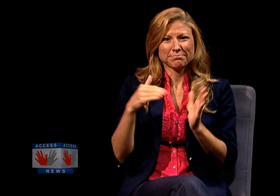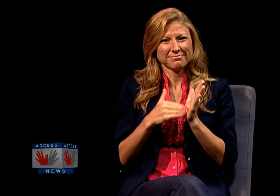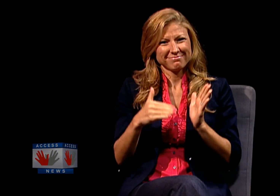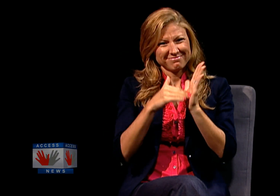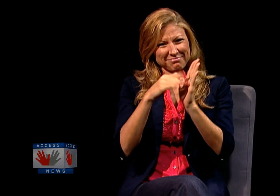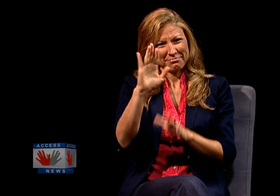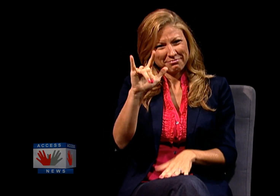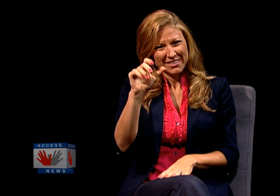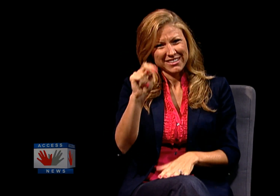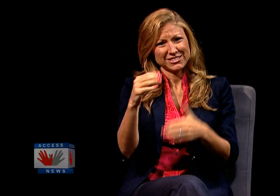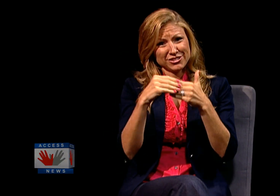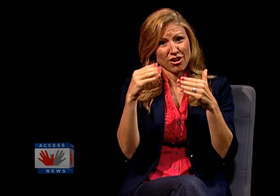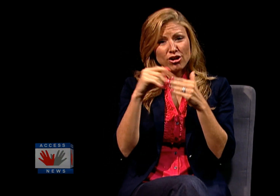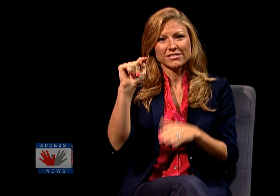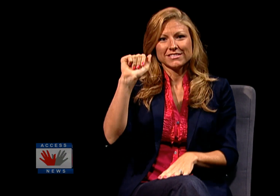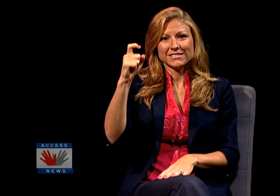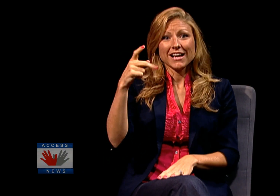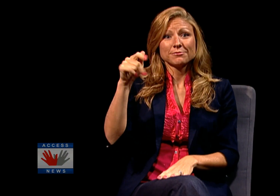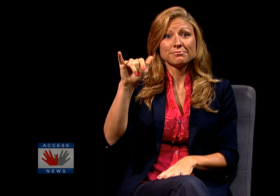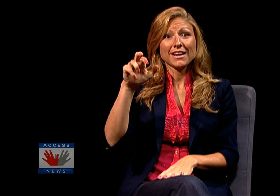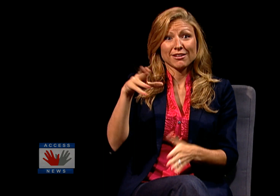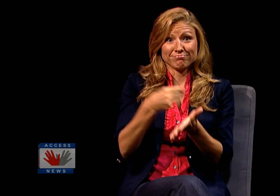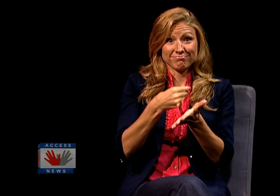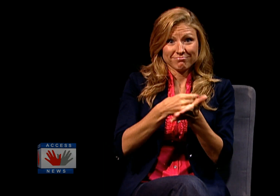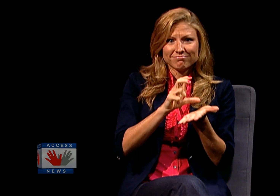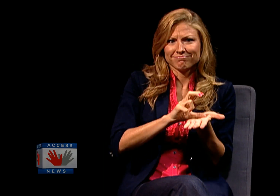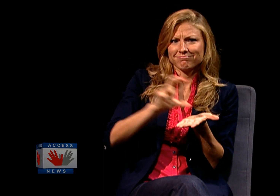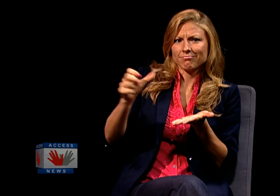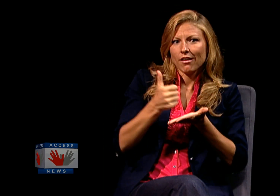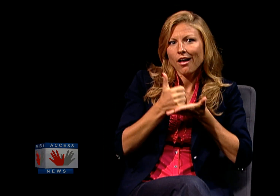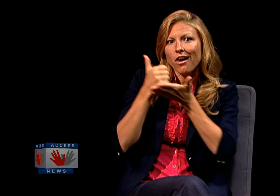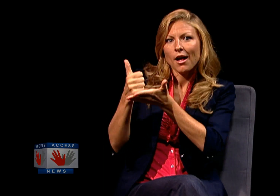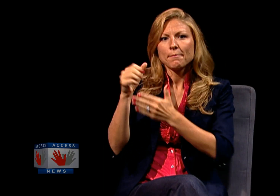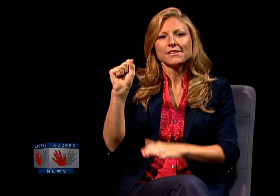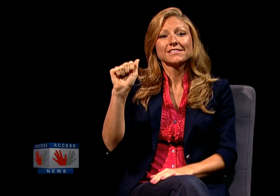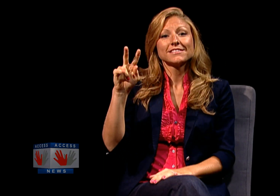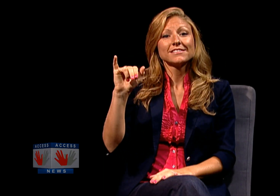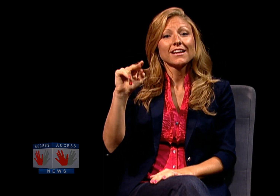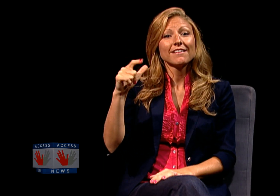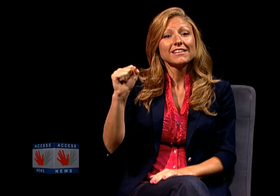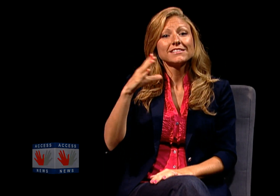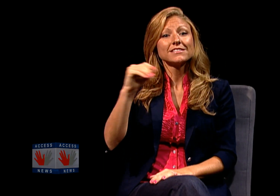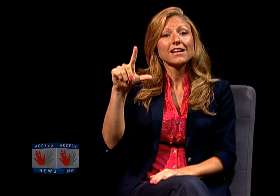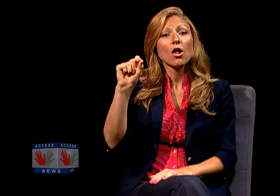166 BILLION-DOLLAR TAX PAYER BAILOUT OF SAVINGS AND LOAN INDUSTRY